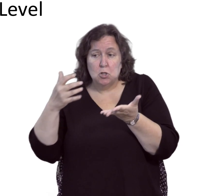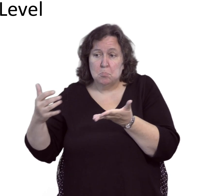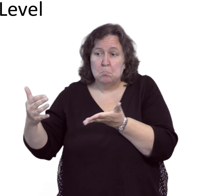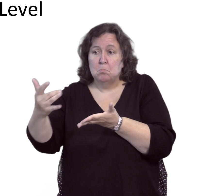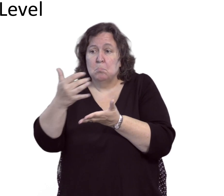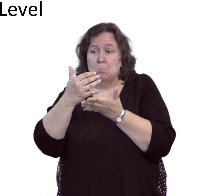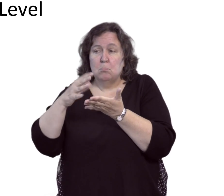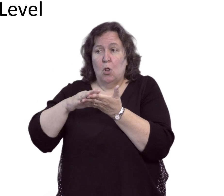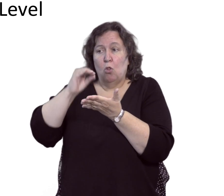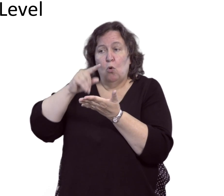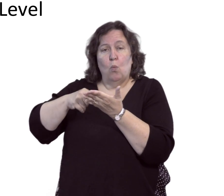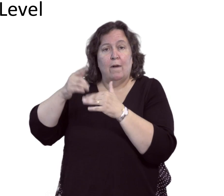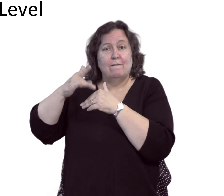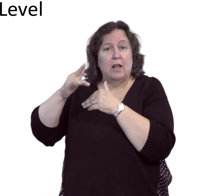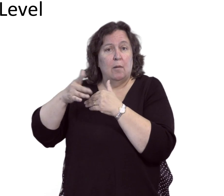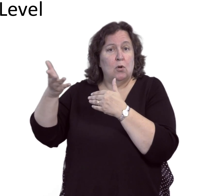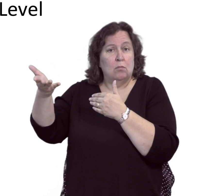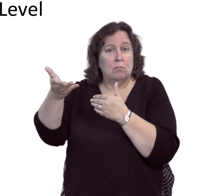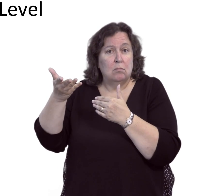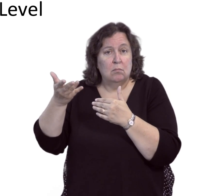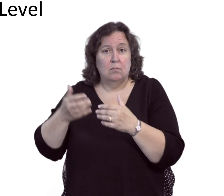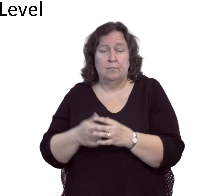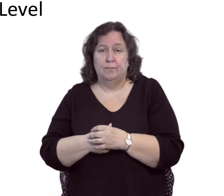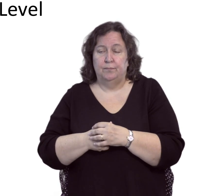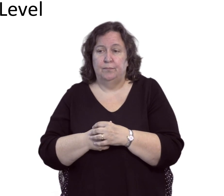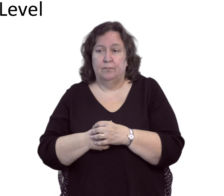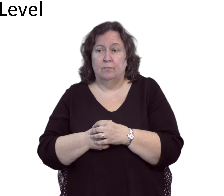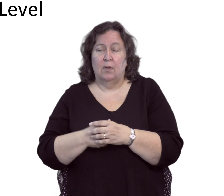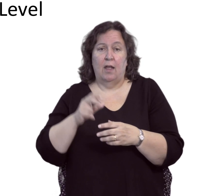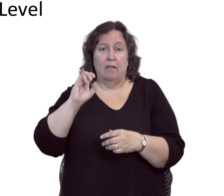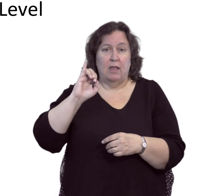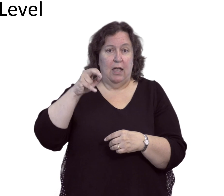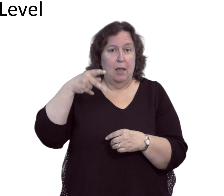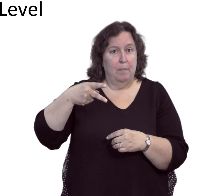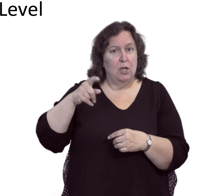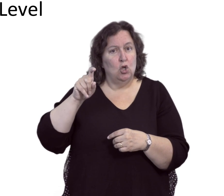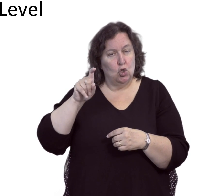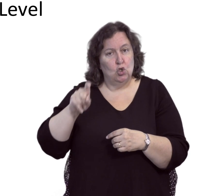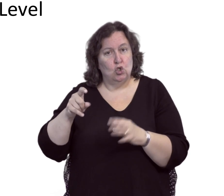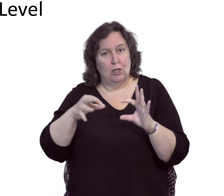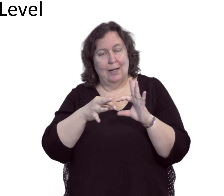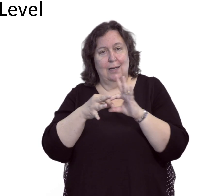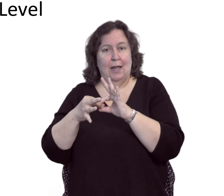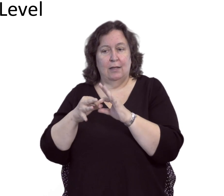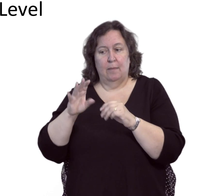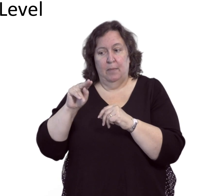in order to know what is available post-school. The IEP should connect